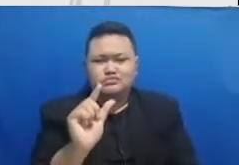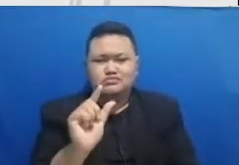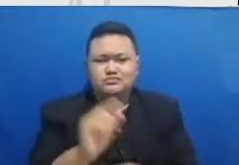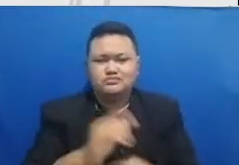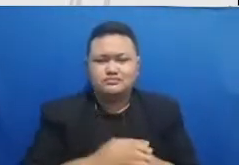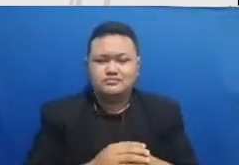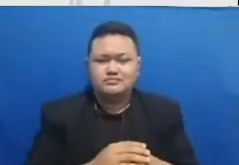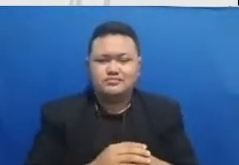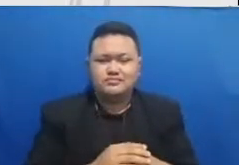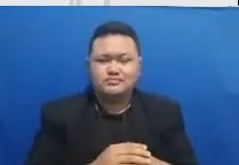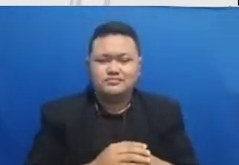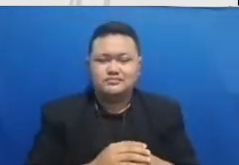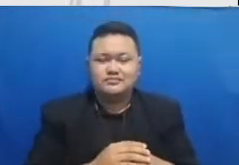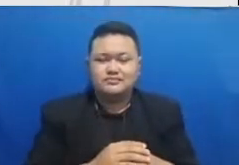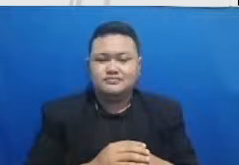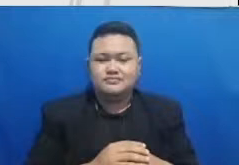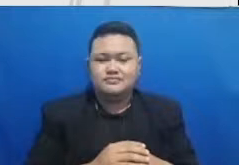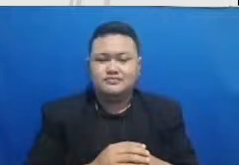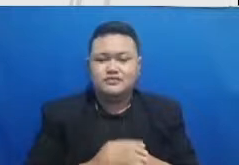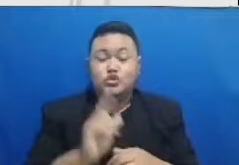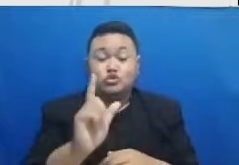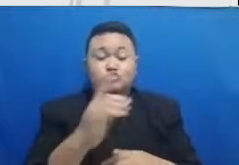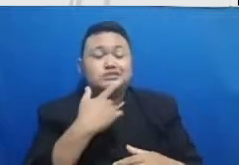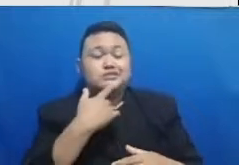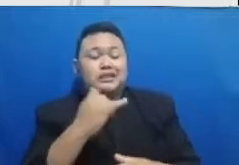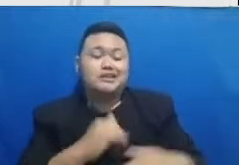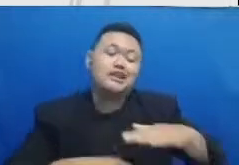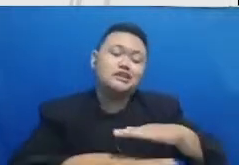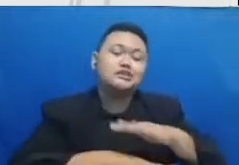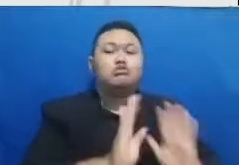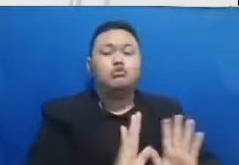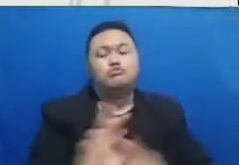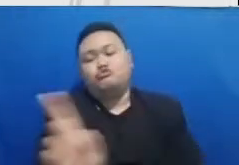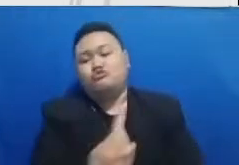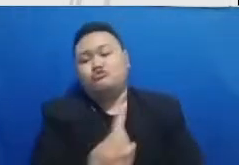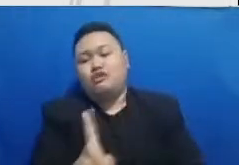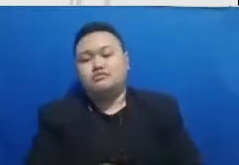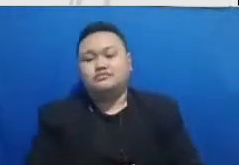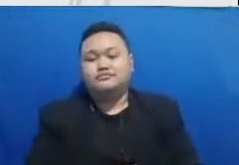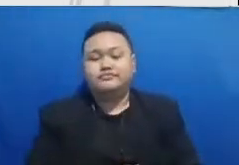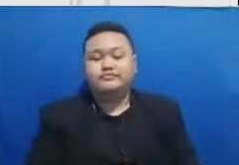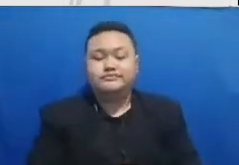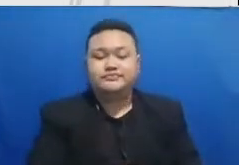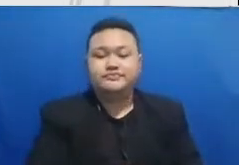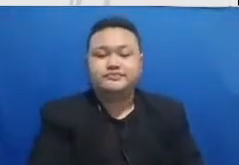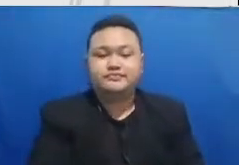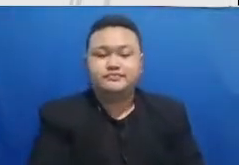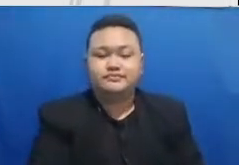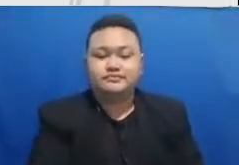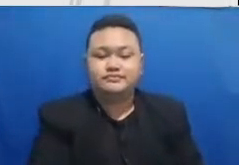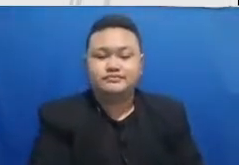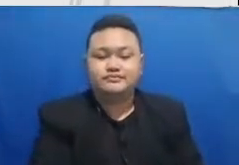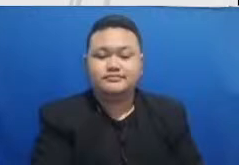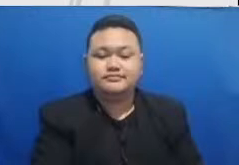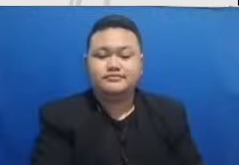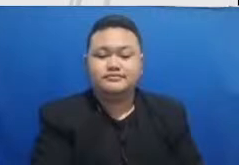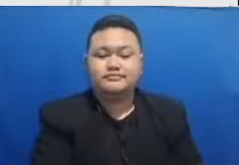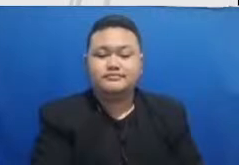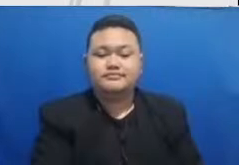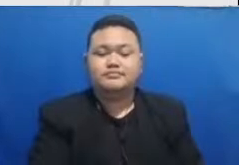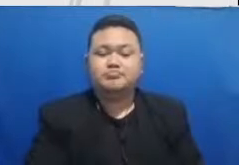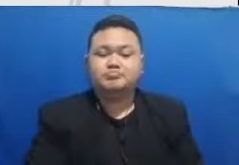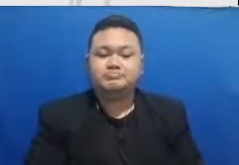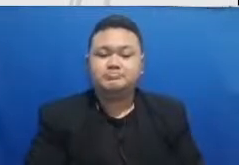or A, but can be m or er. What was it like before going there? I want to invite you